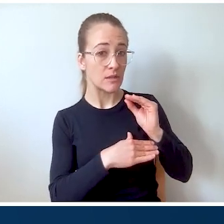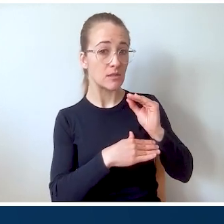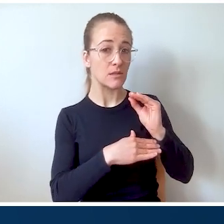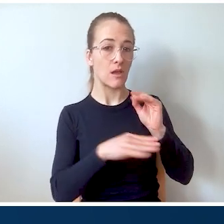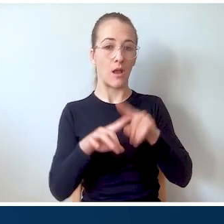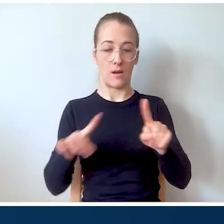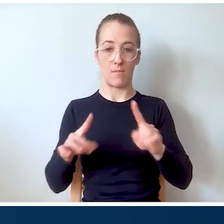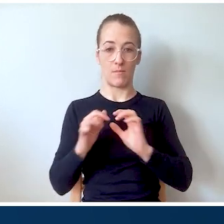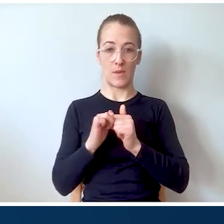but the way to convey